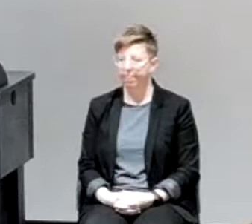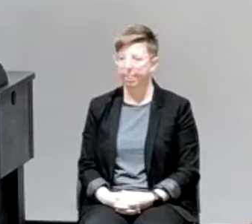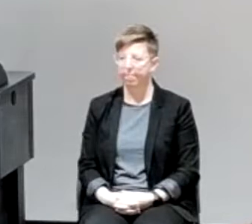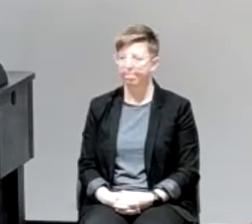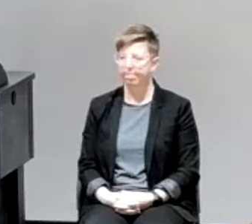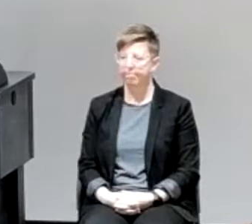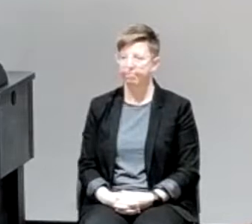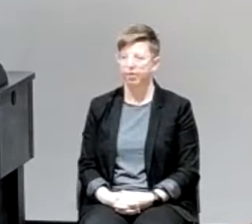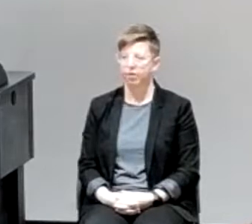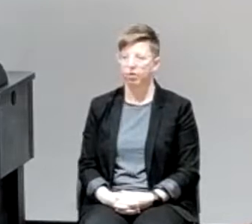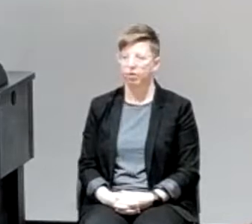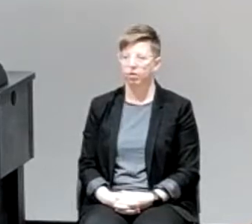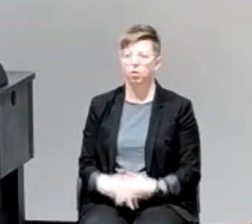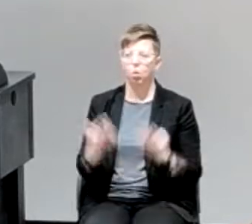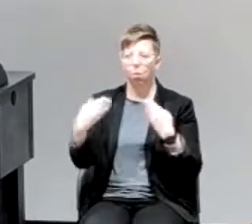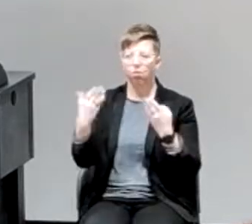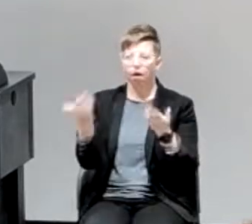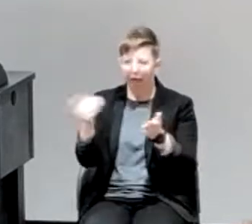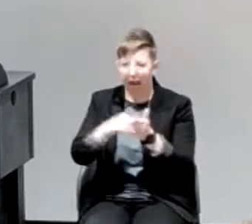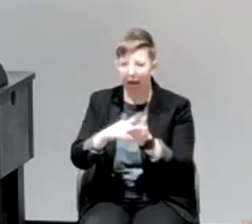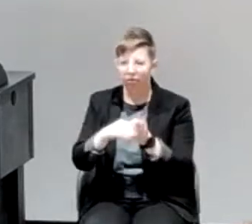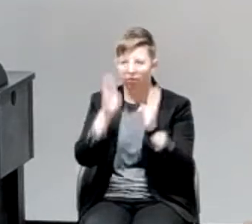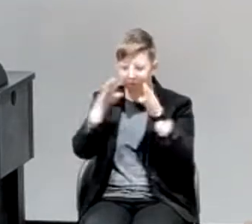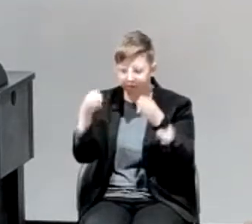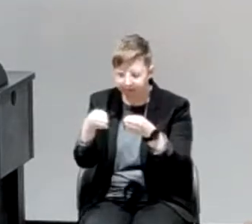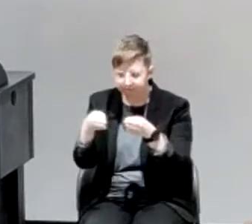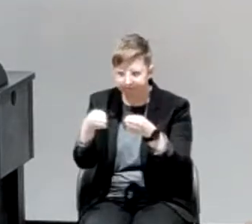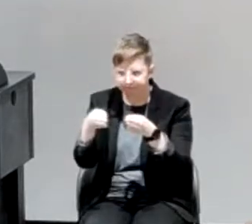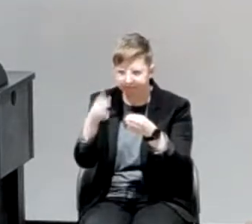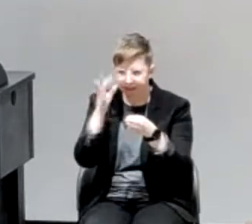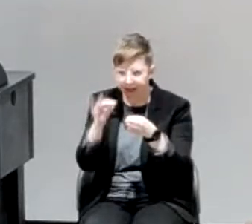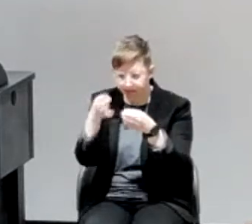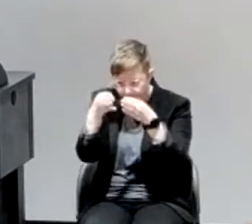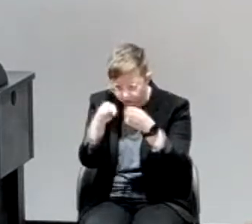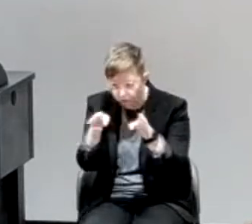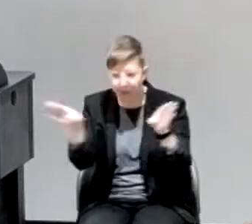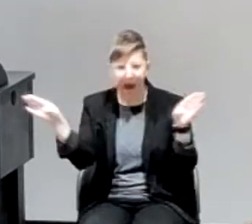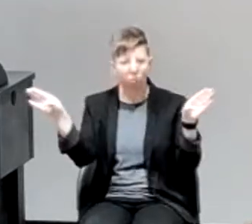team that is going to lay that answer down for the state. And I don't know the answer but I know I'm talking to the home